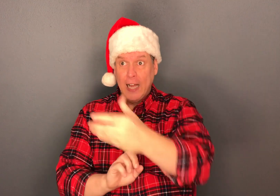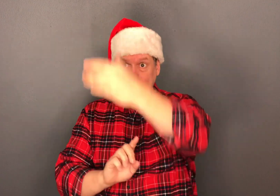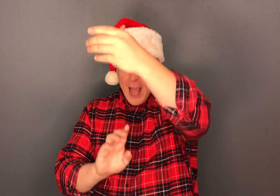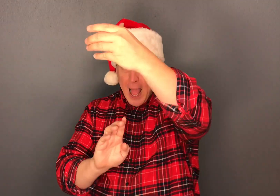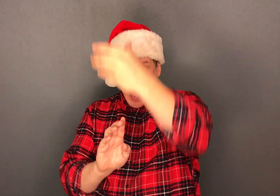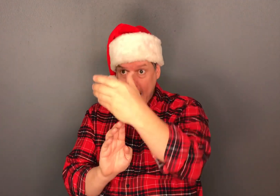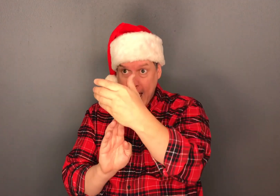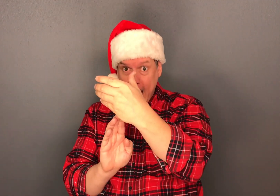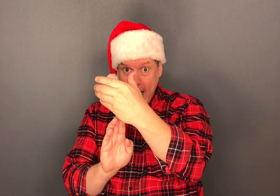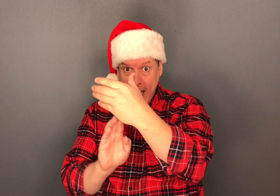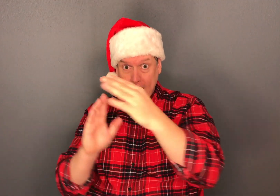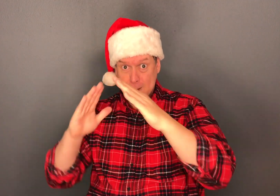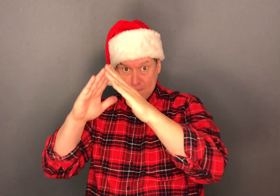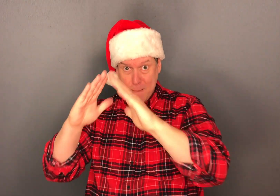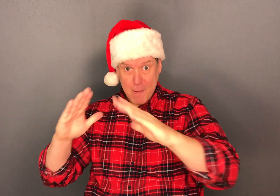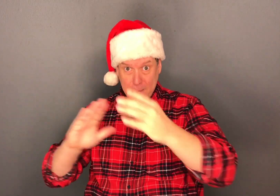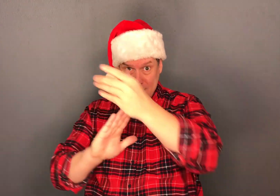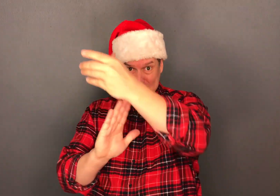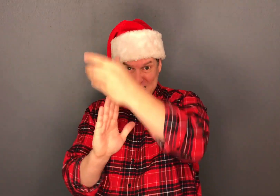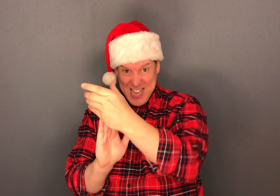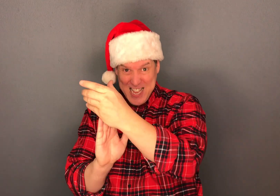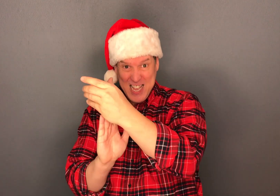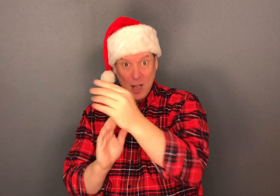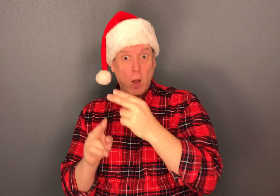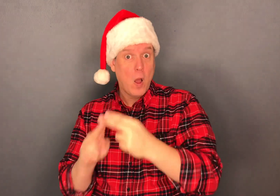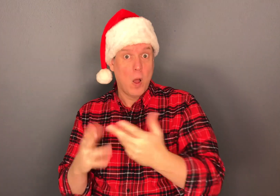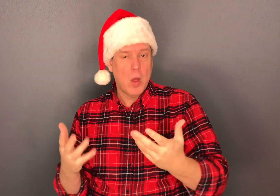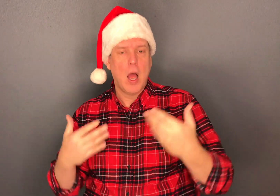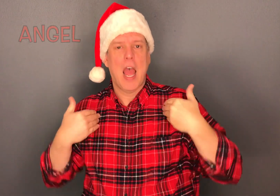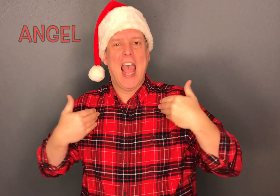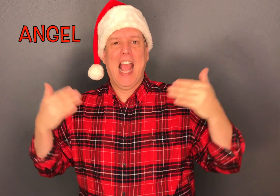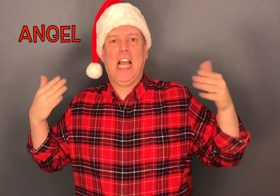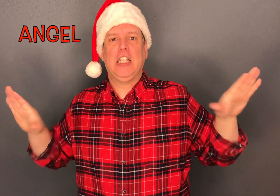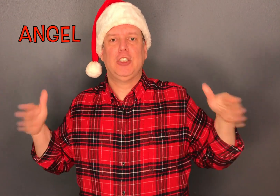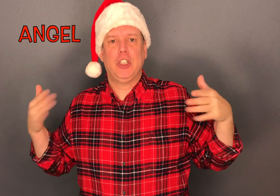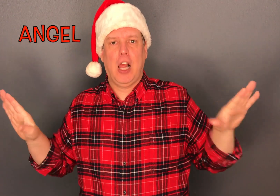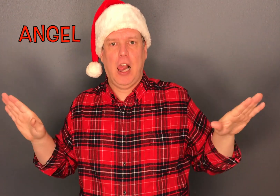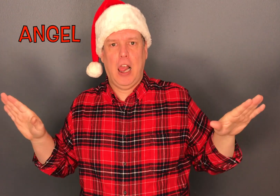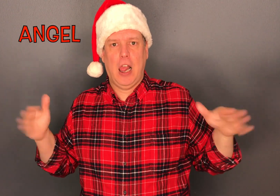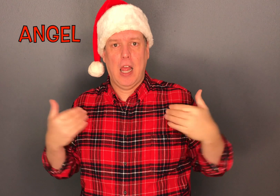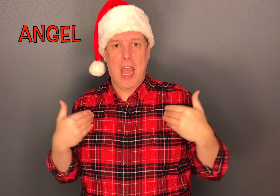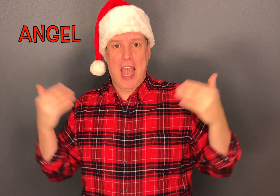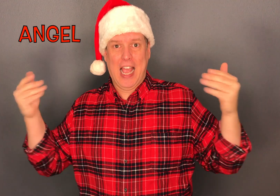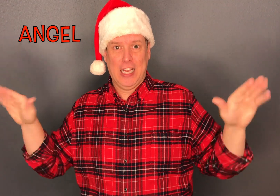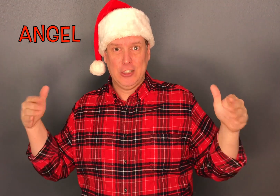on so you see this idea of hanging at the top of a tree this is what we put